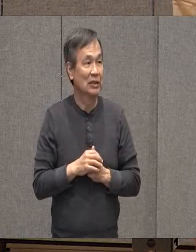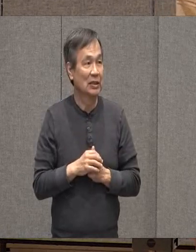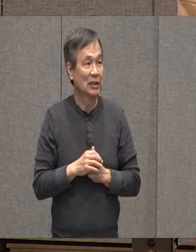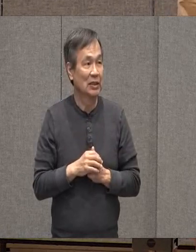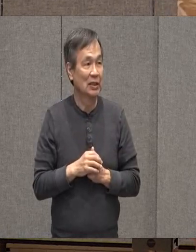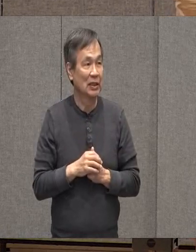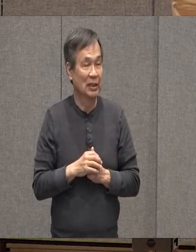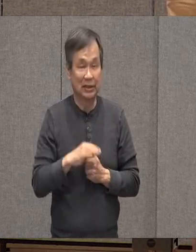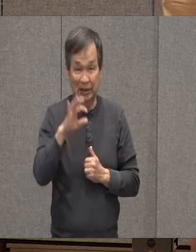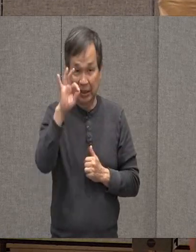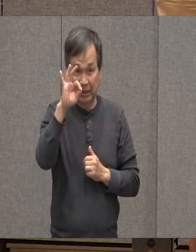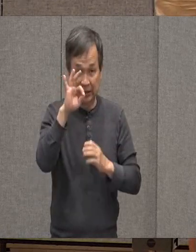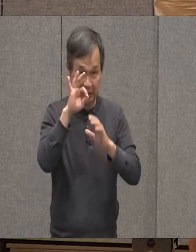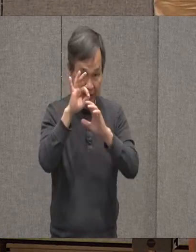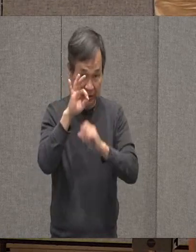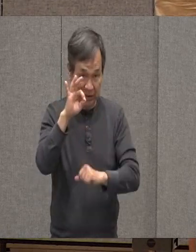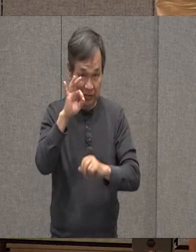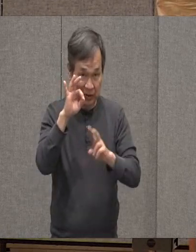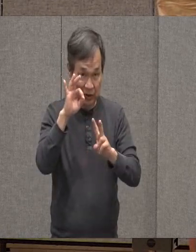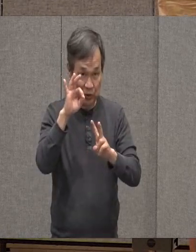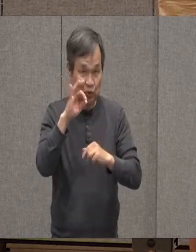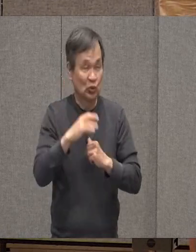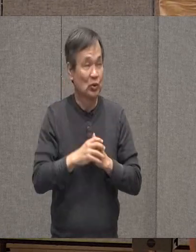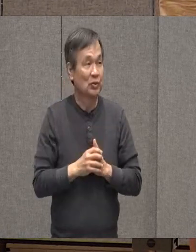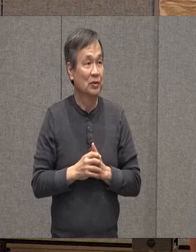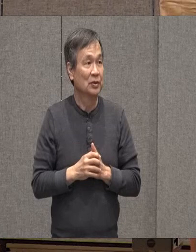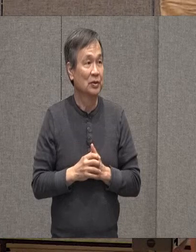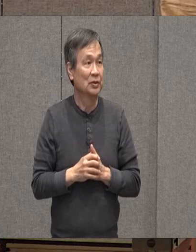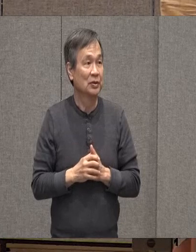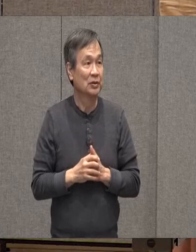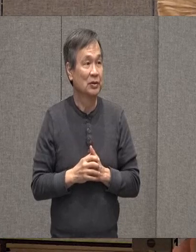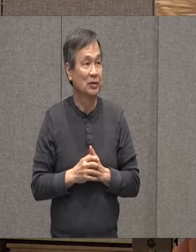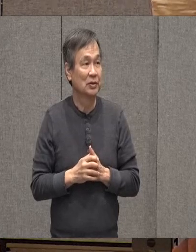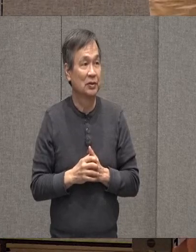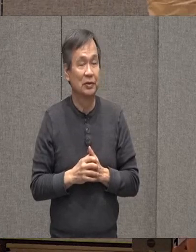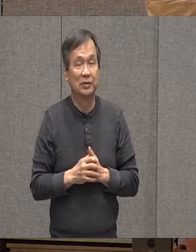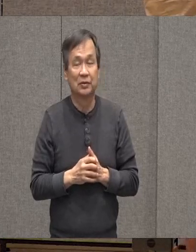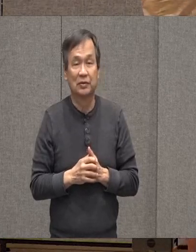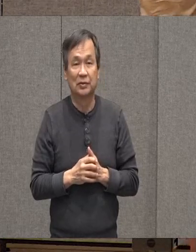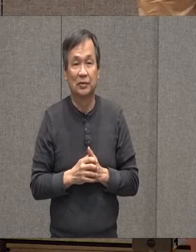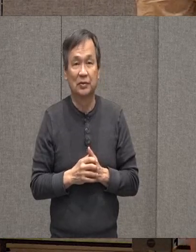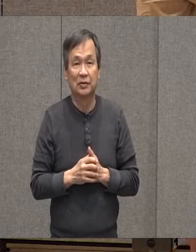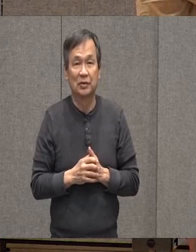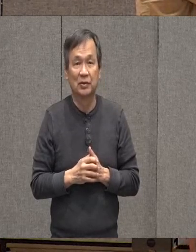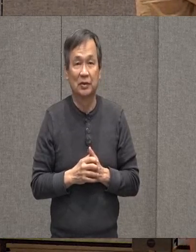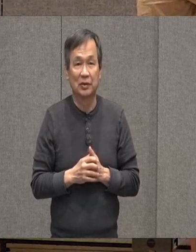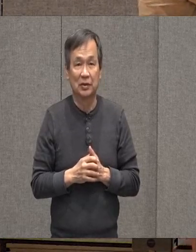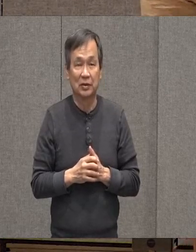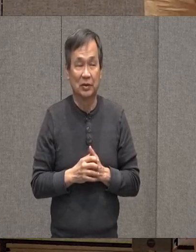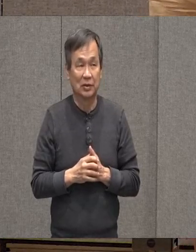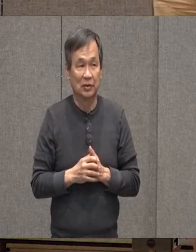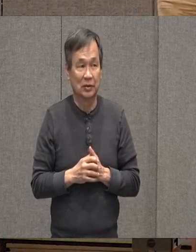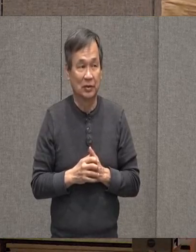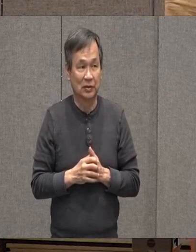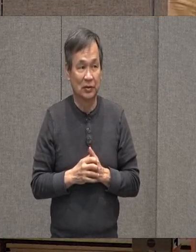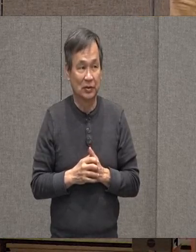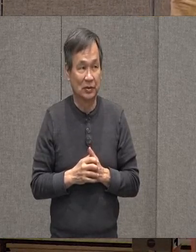and nine take away two leaves us with seven and there's nothing to subtract here.